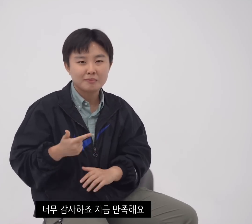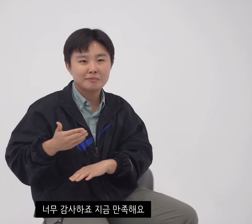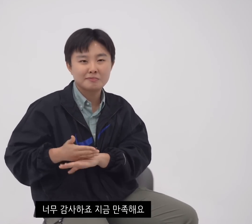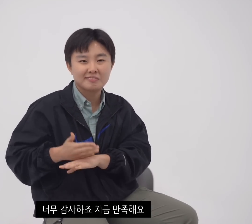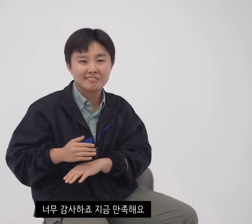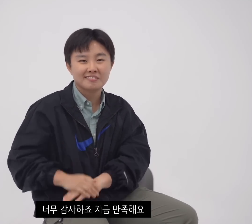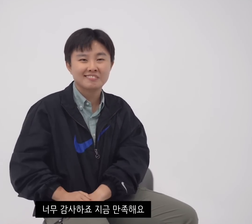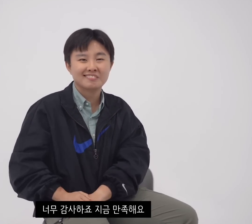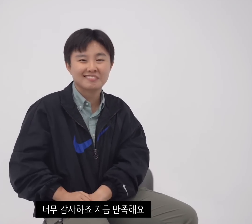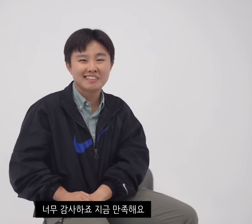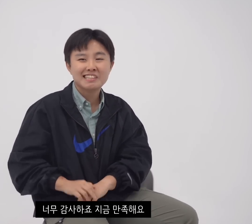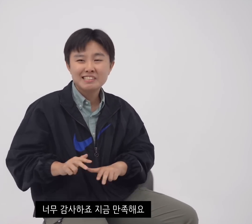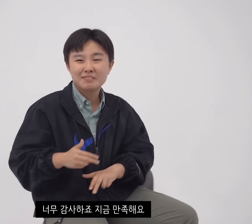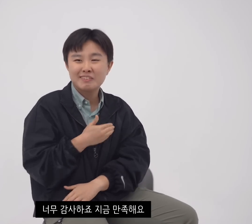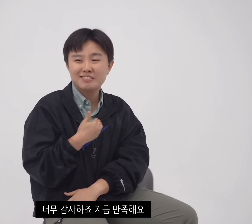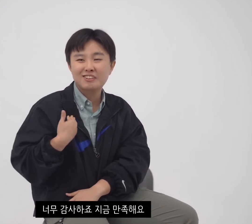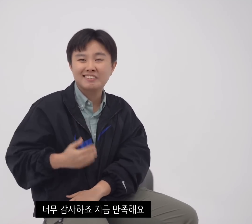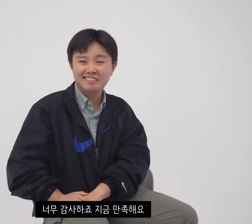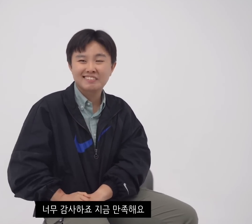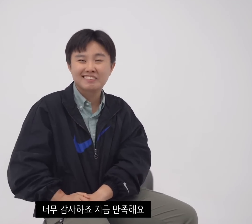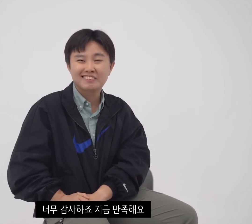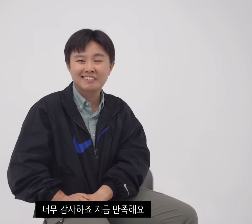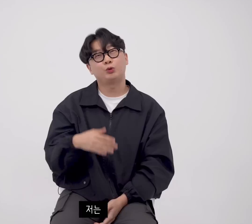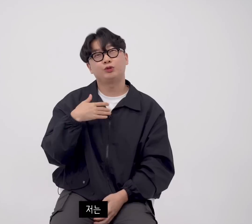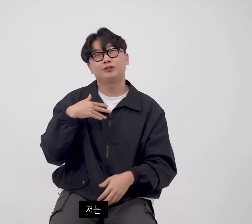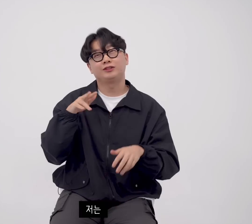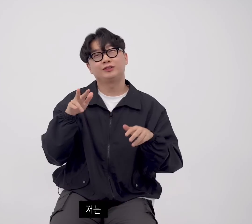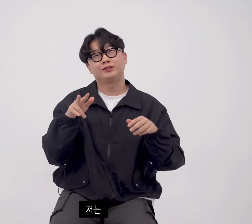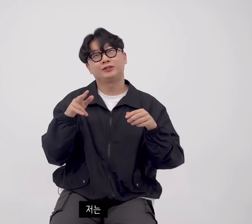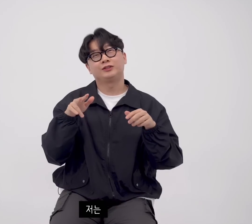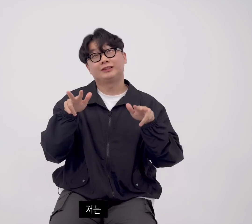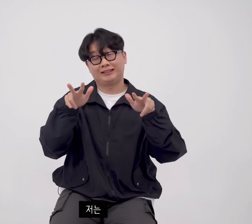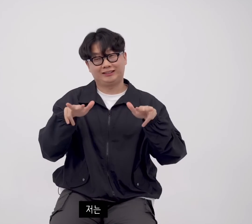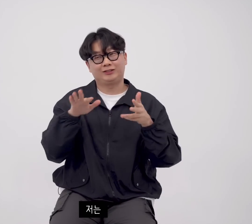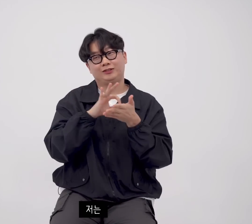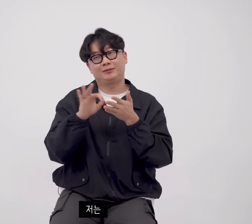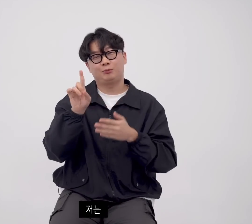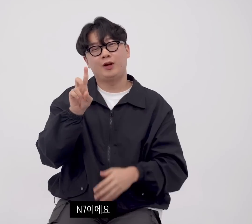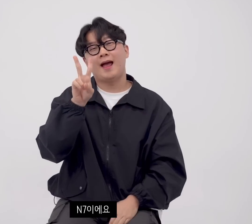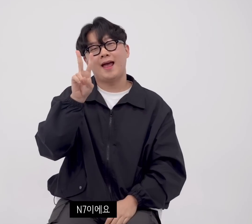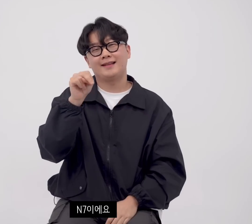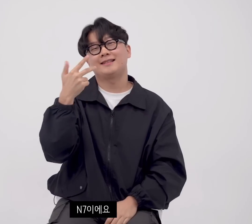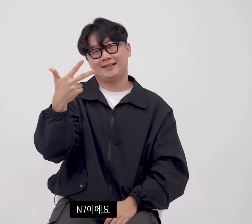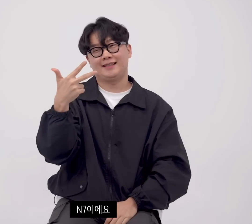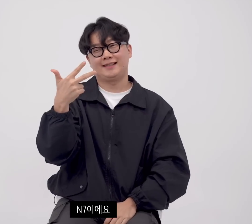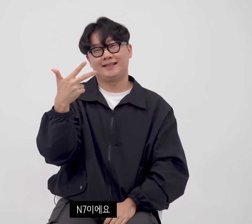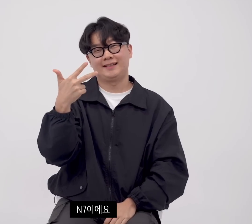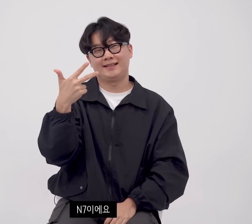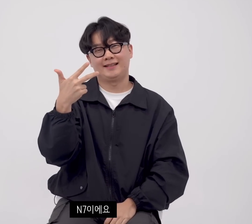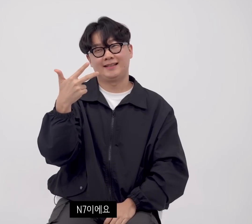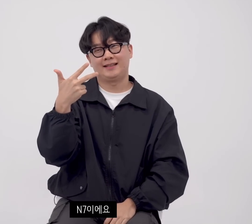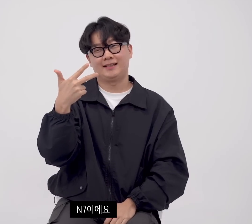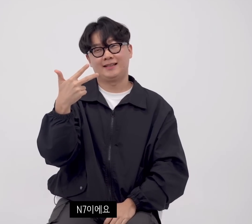I am so grateful. I'm satisfied. I'm N7.